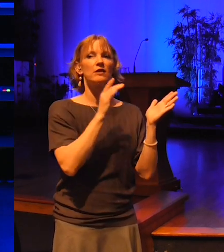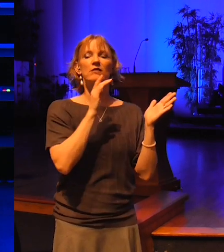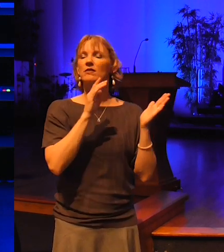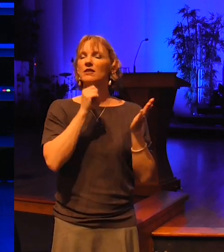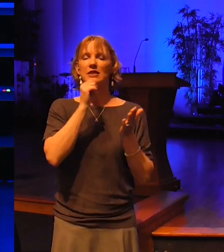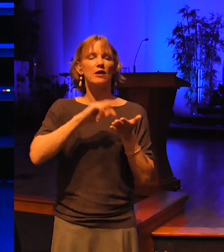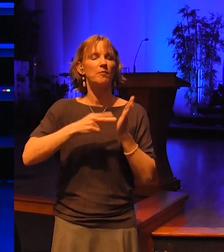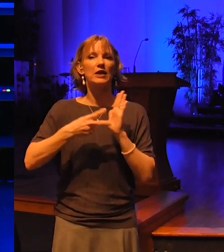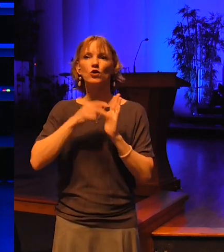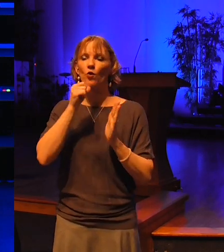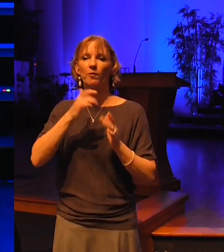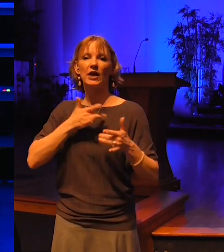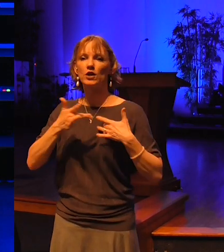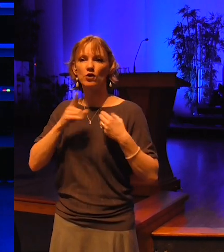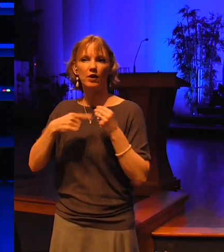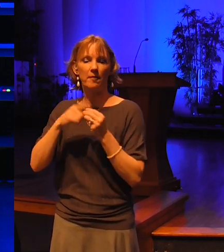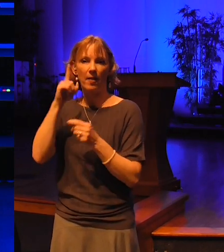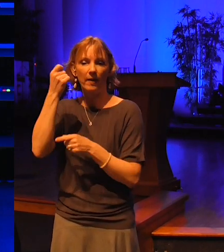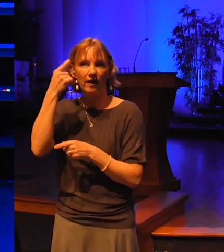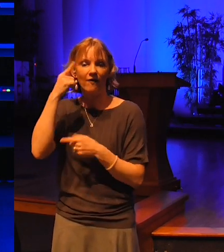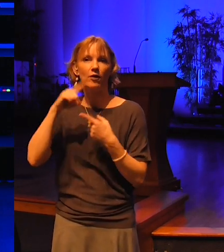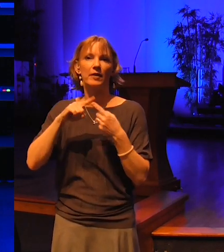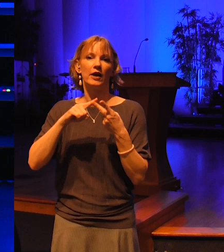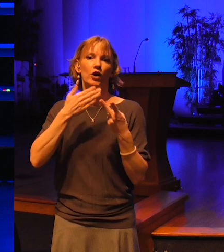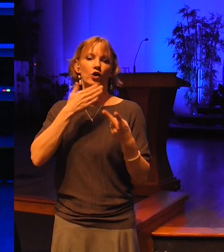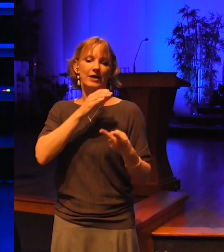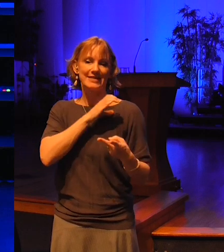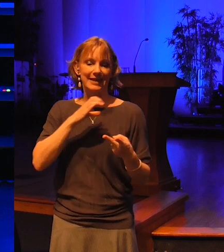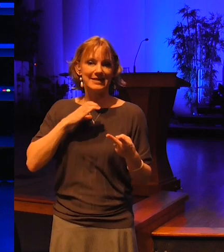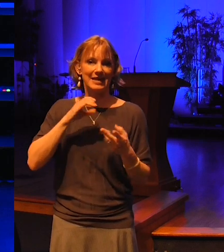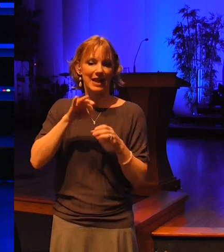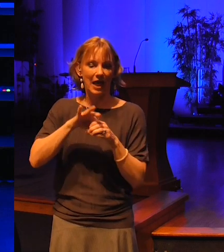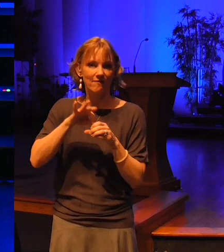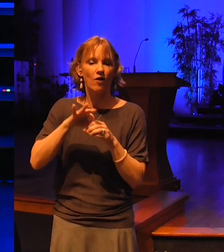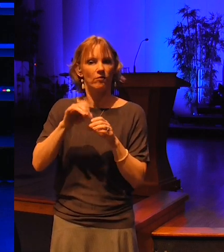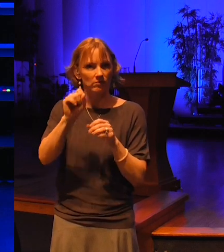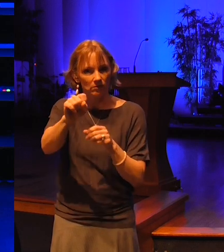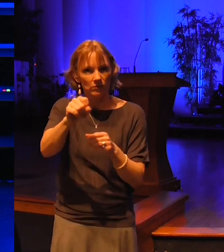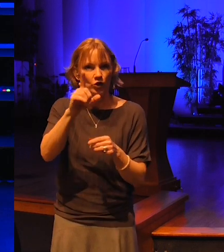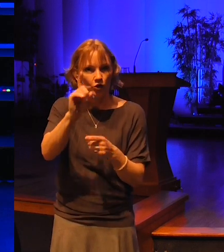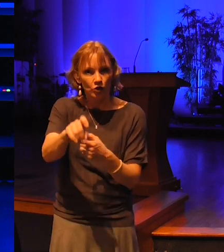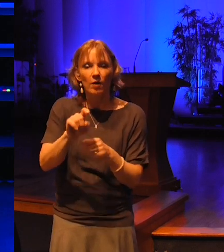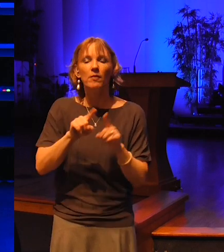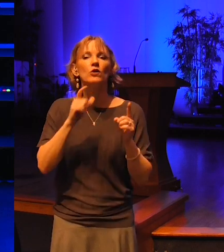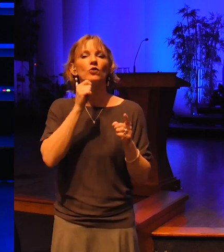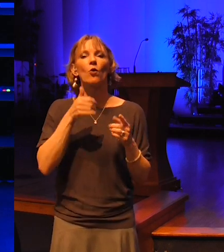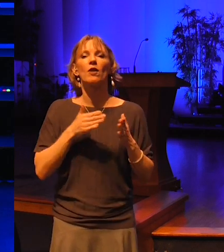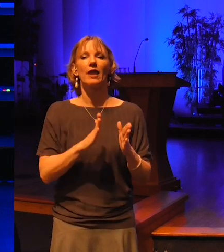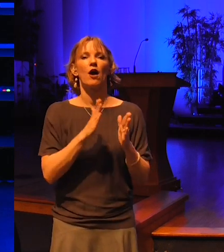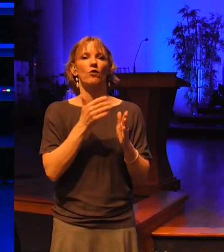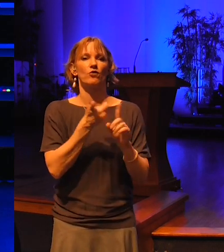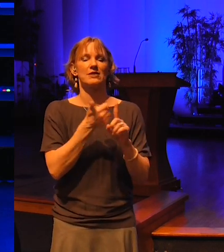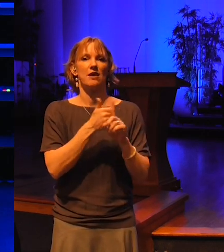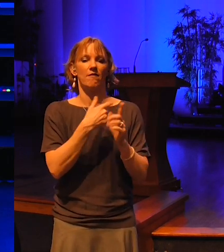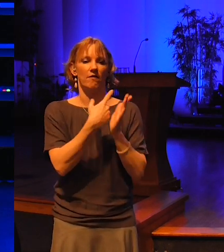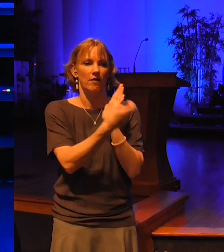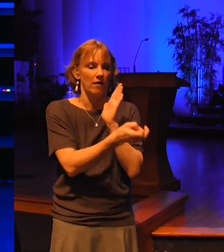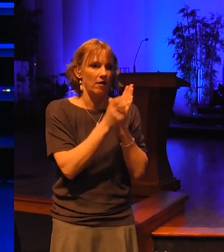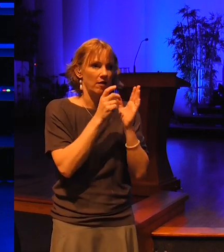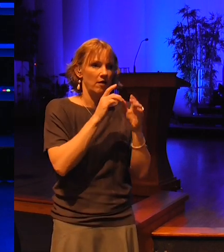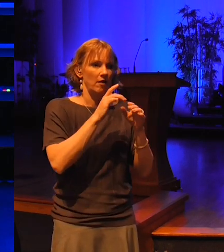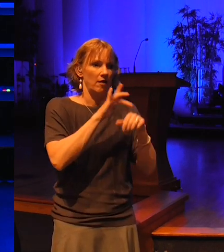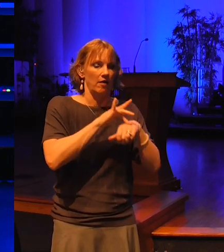don't be a good citizen and vote but don't allow yourself to be possessed by what you may view as